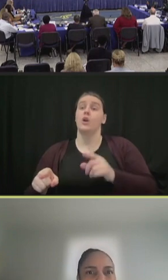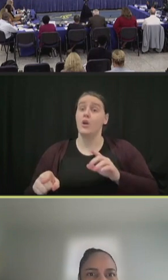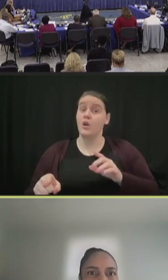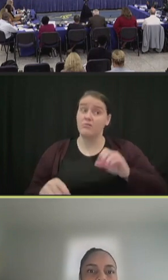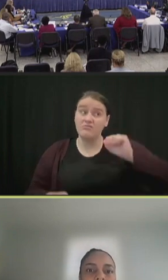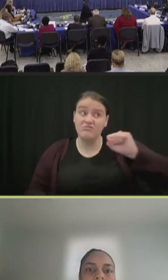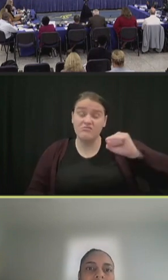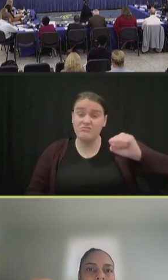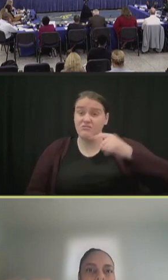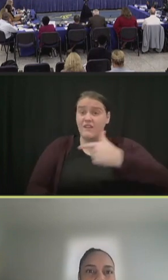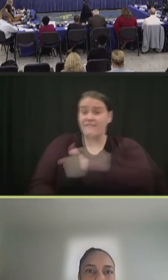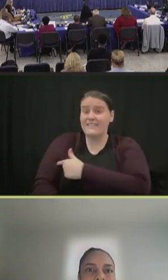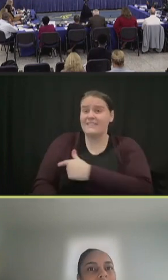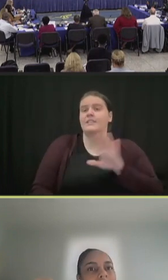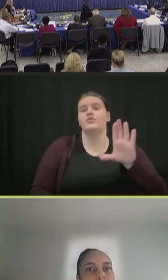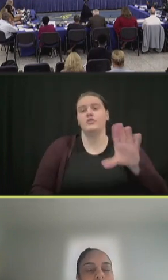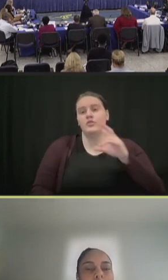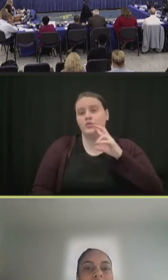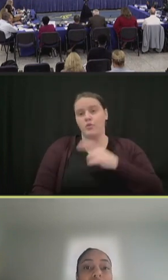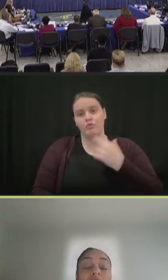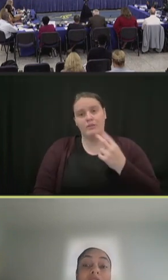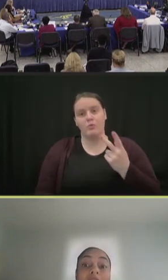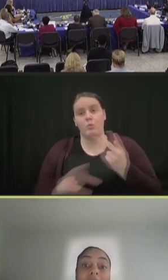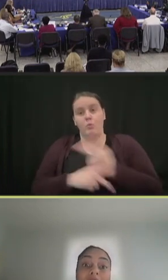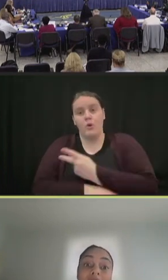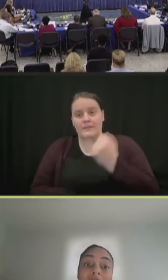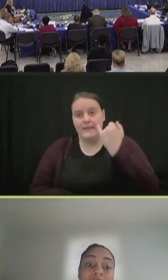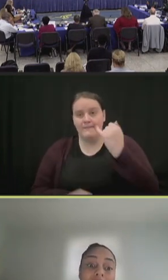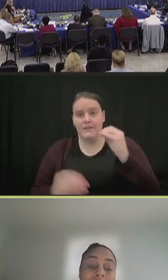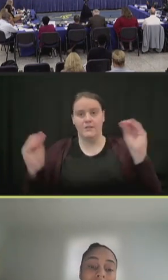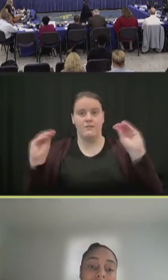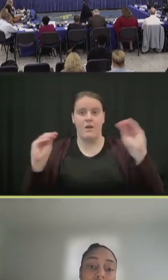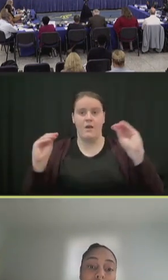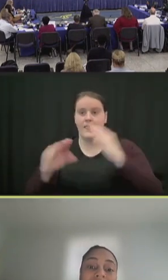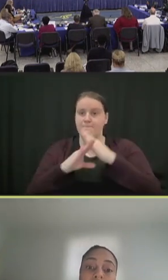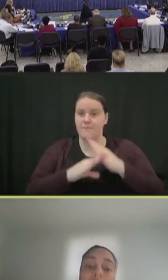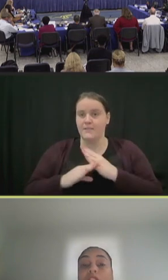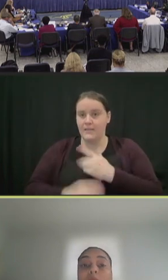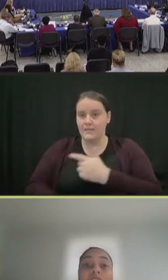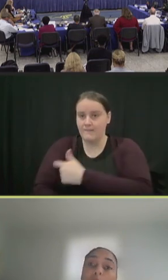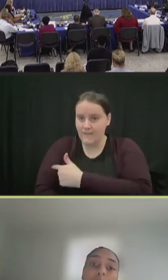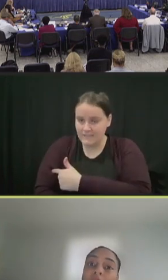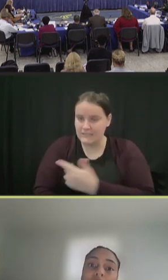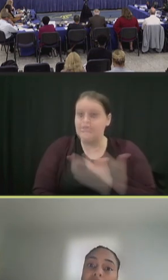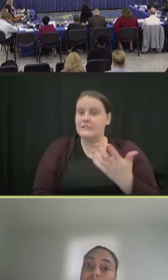demystify and deliver that clear information. And it's addressing misinformation without the